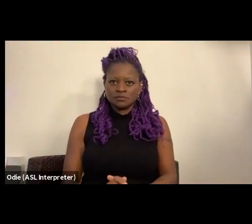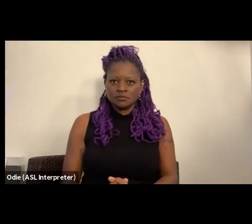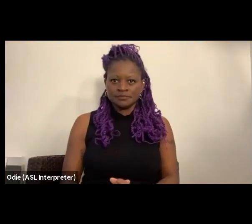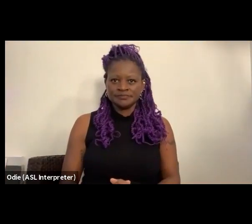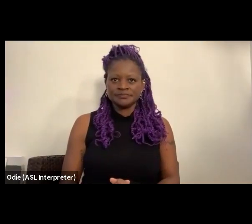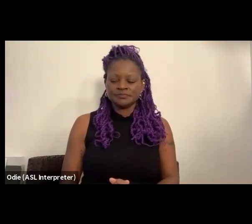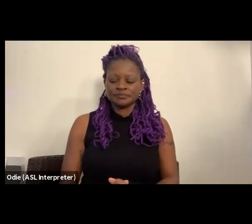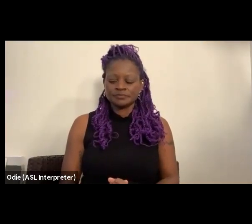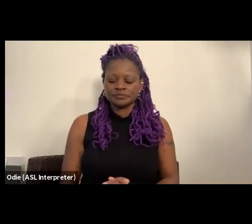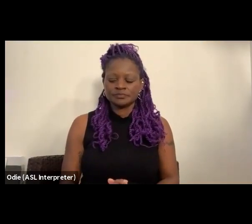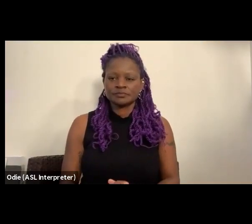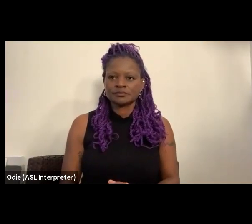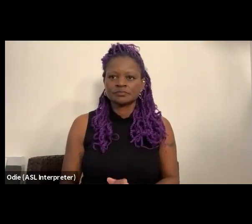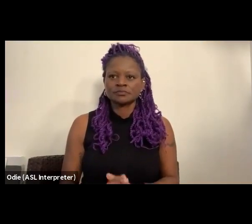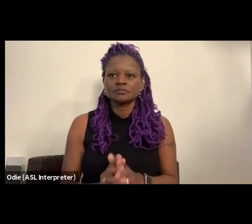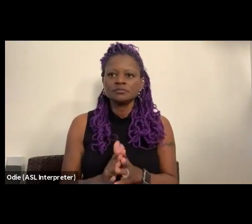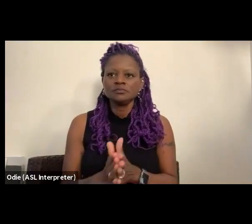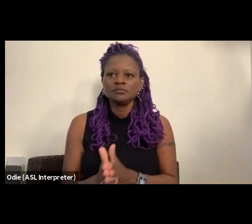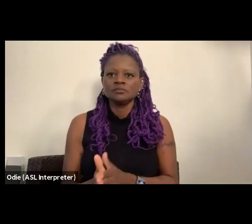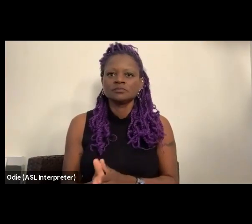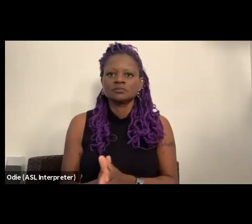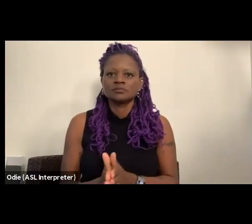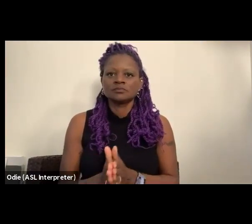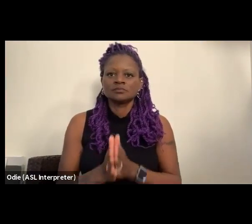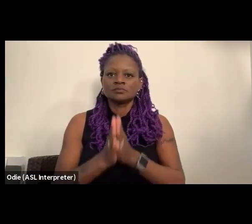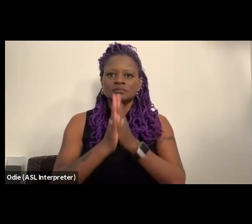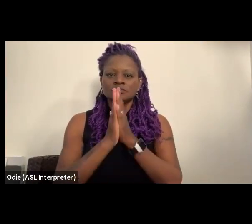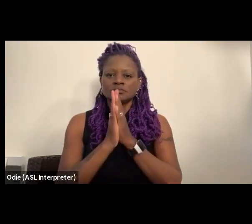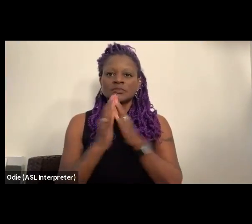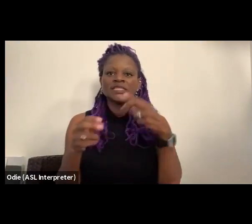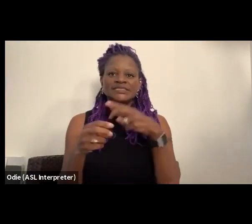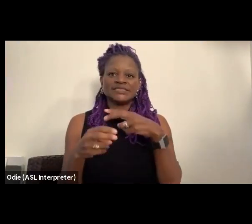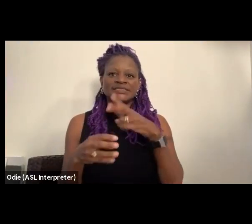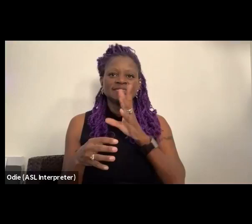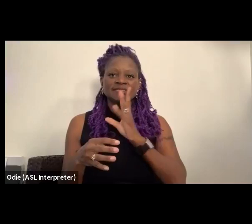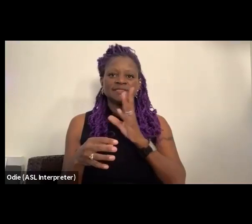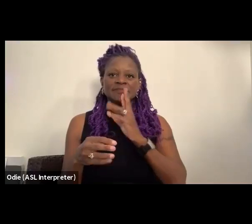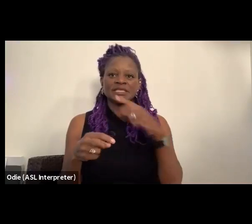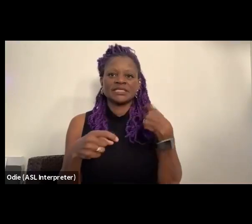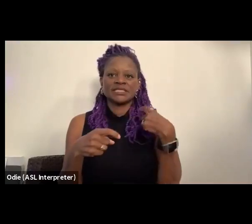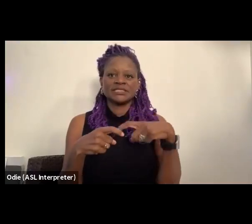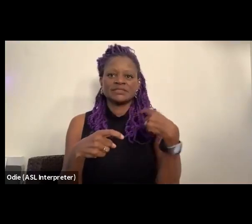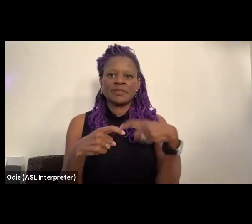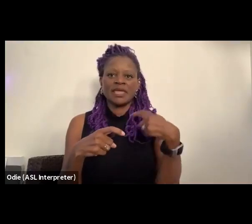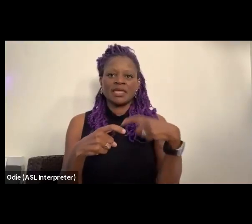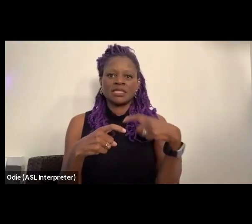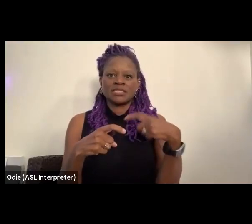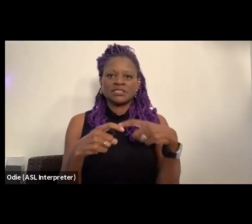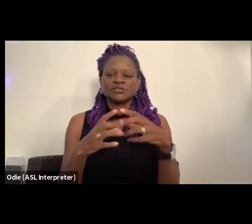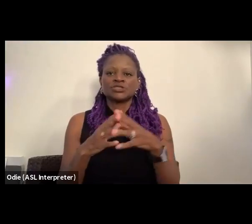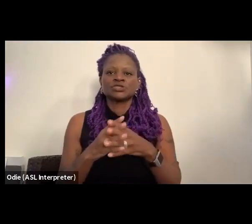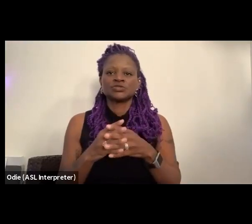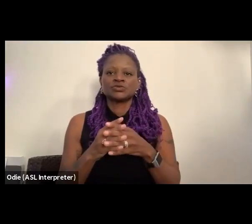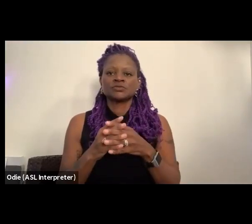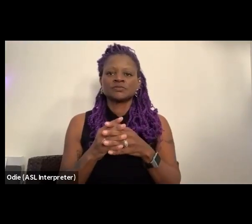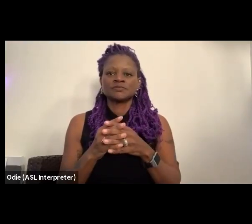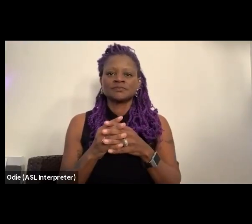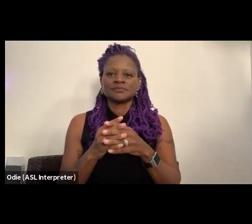Strategies, and we were looking at the YouTube content reputation and a Spaniard or ESCUCHA level CNN Espanol producer that